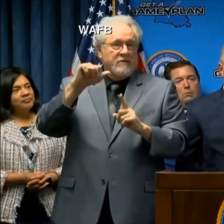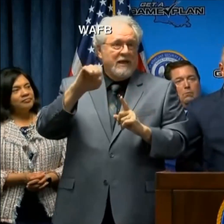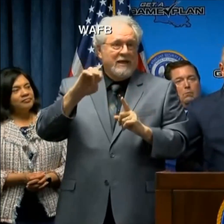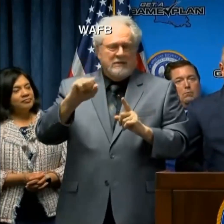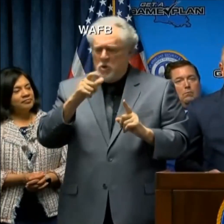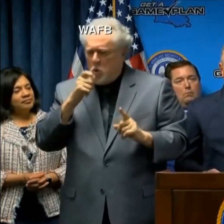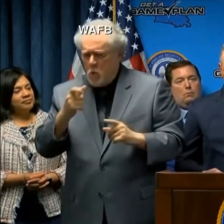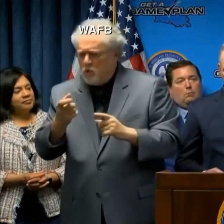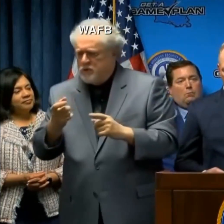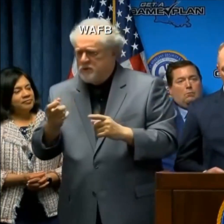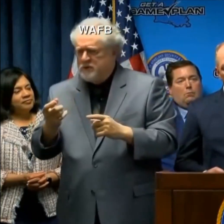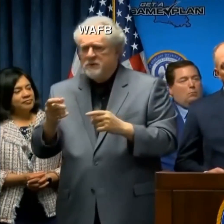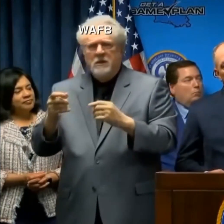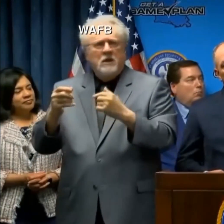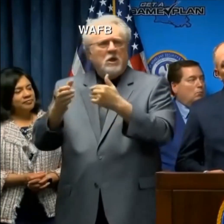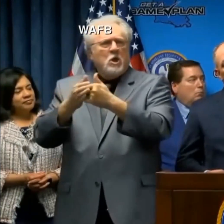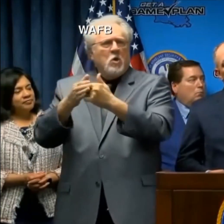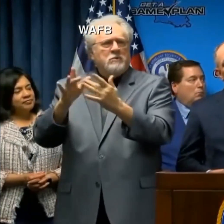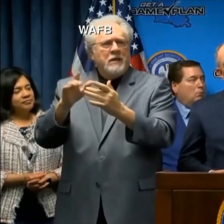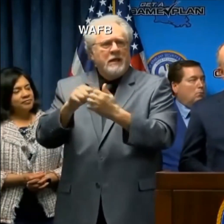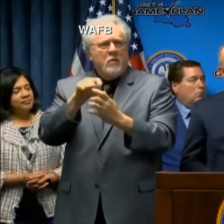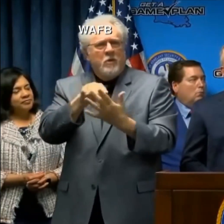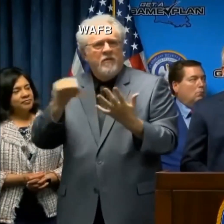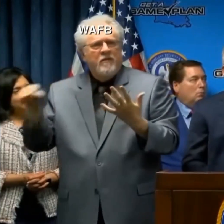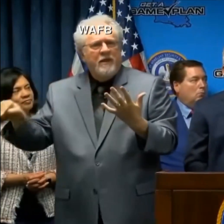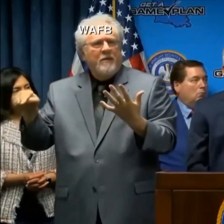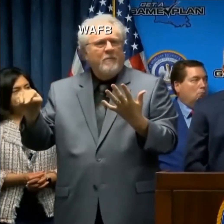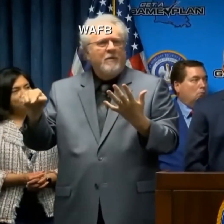come in close contact with them since they're asymptomatic so they're working